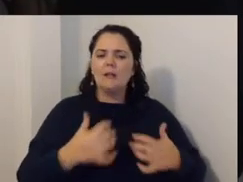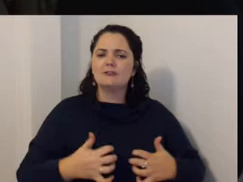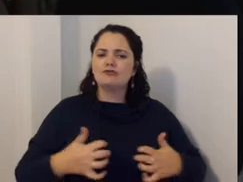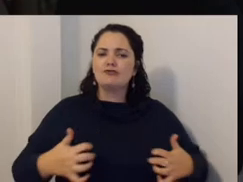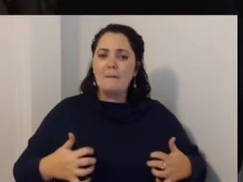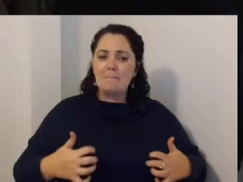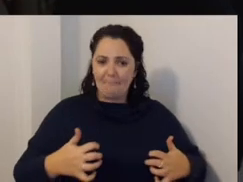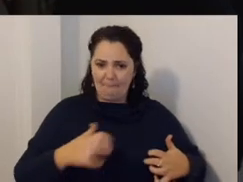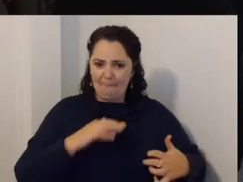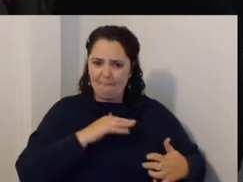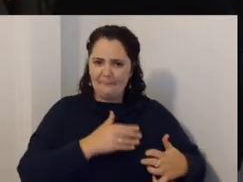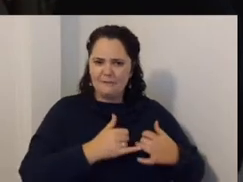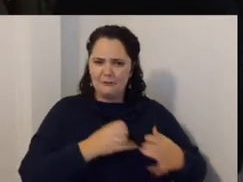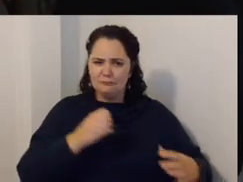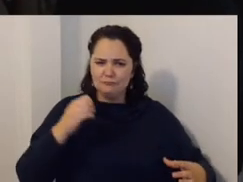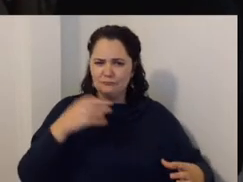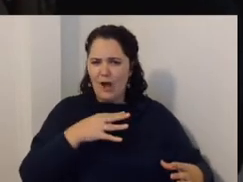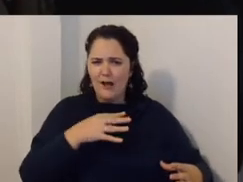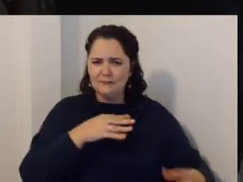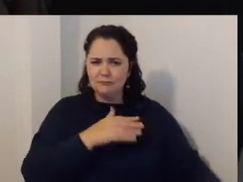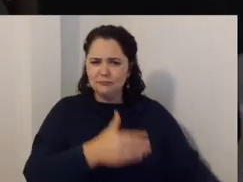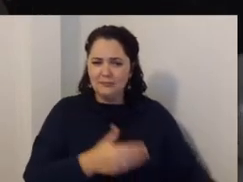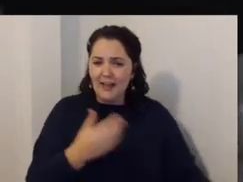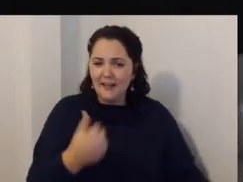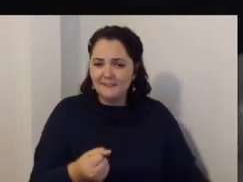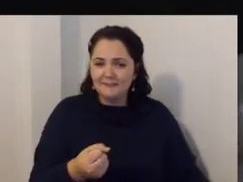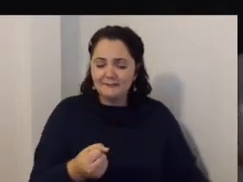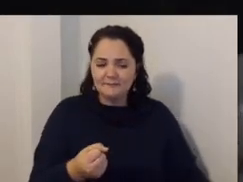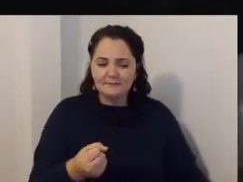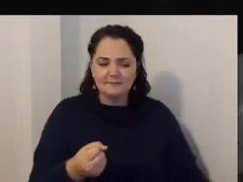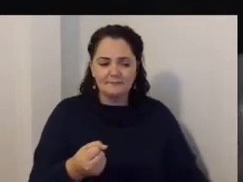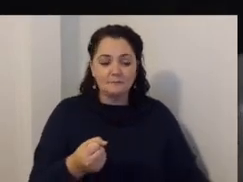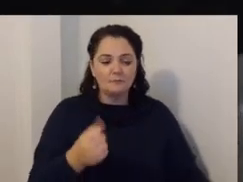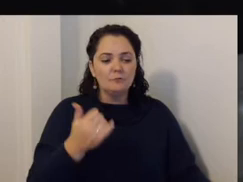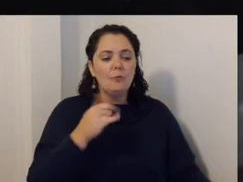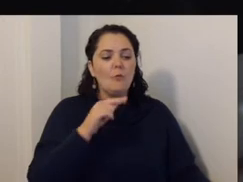thoracic arch there in his abdomen or comes down his forearm or the way the light cascades down